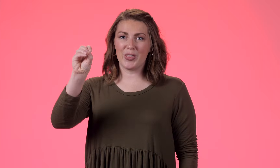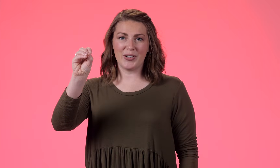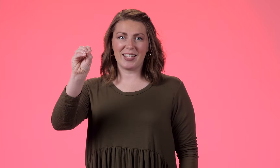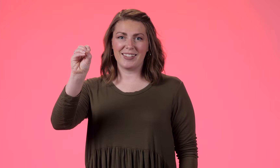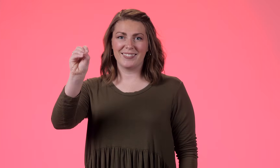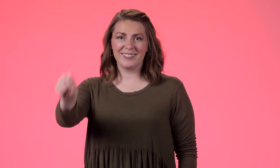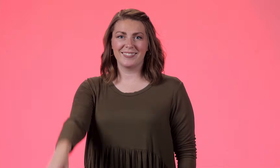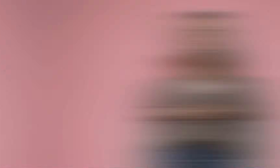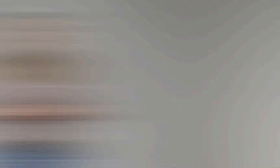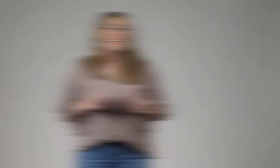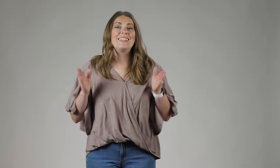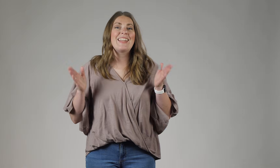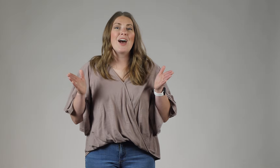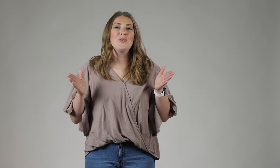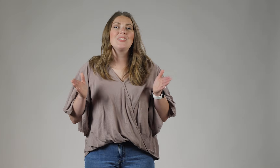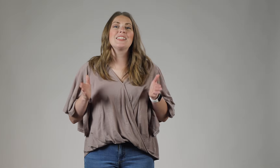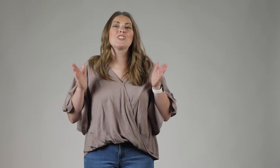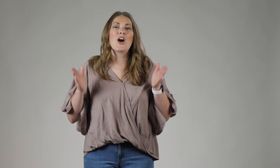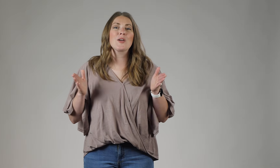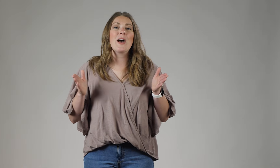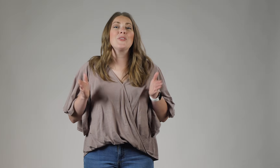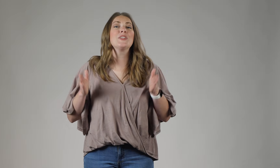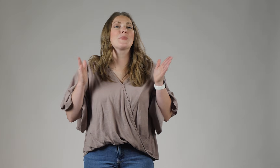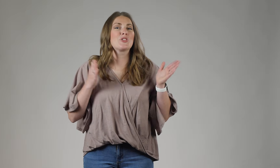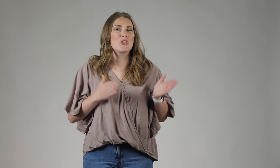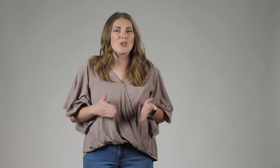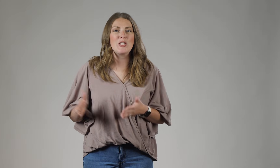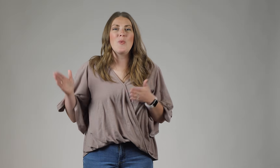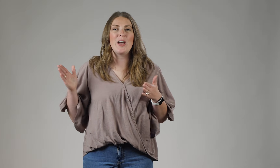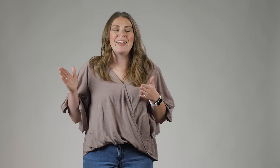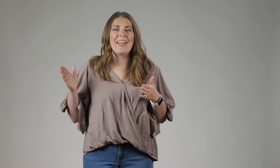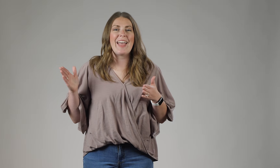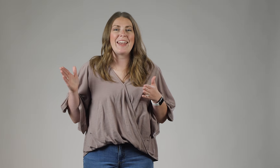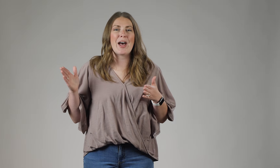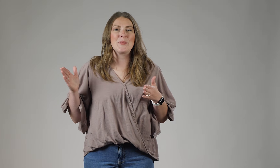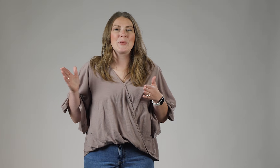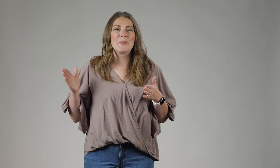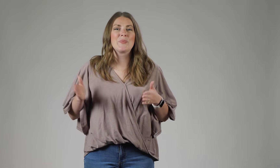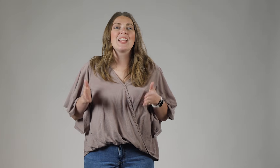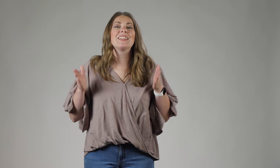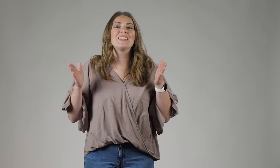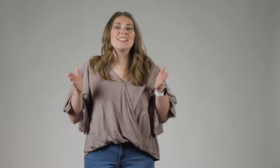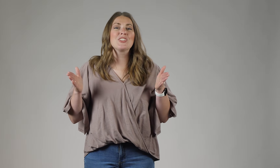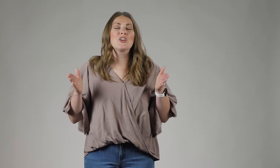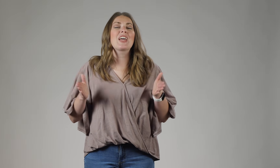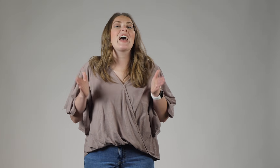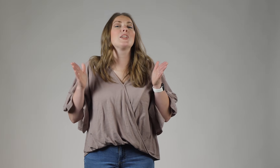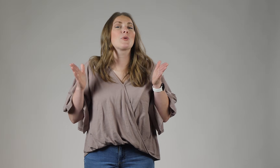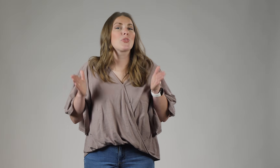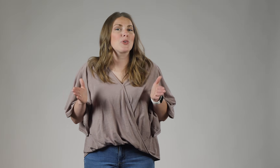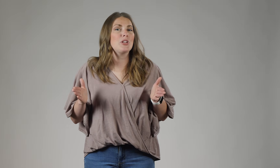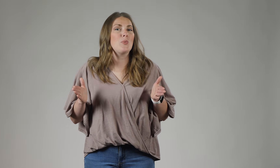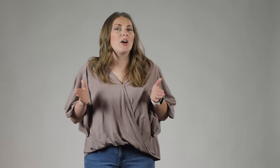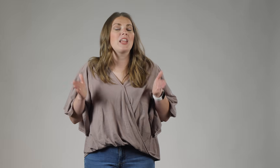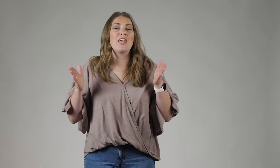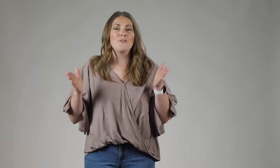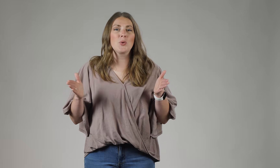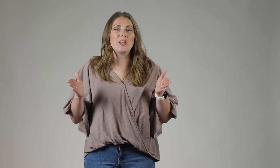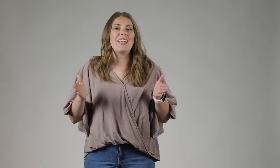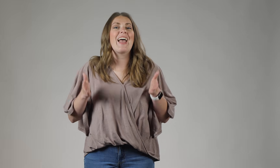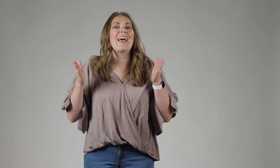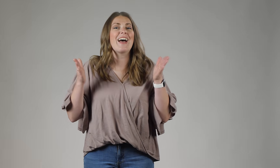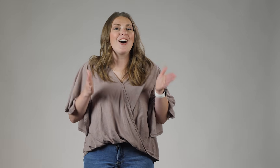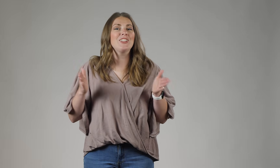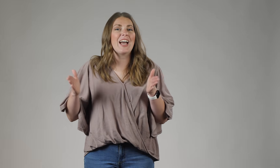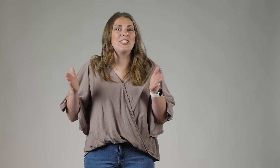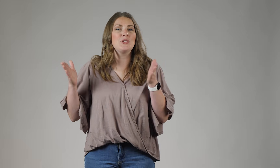30. Now let's talk about numbers 31 and up. Let's look at number 31 and 40 and I'll guide you